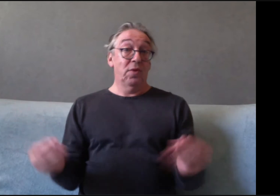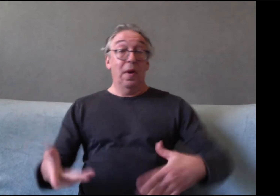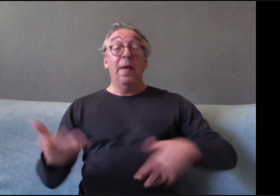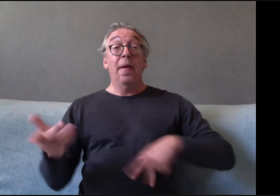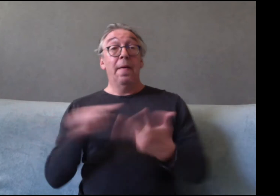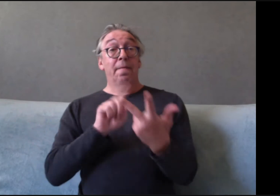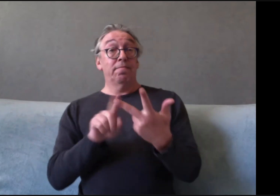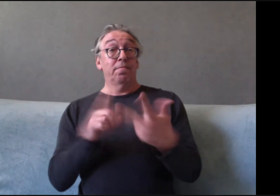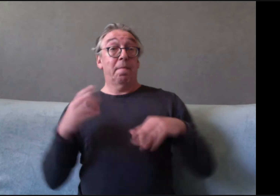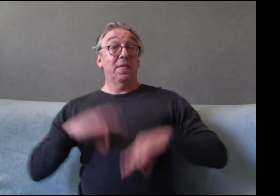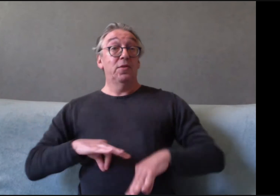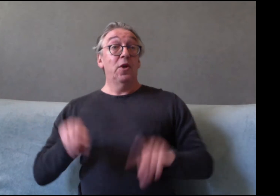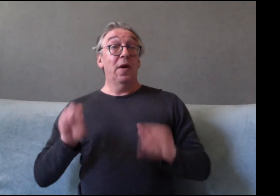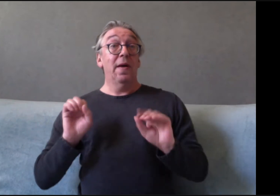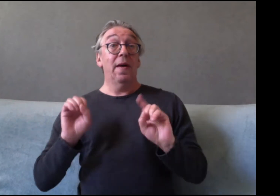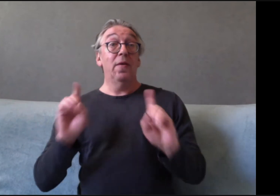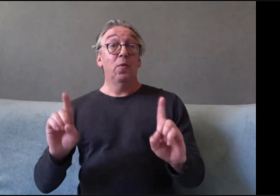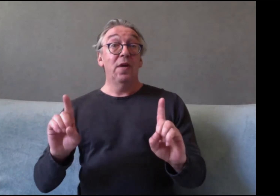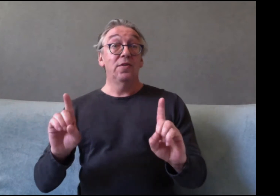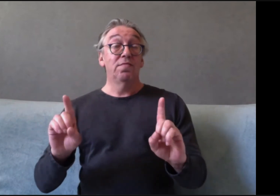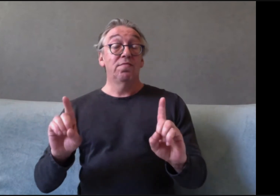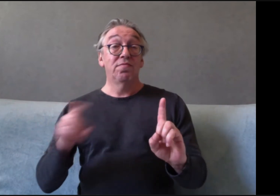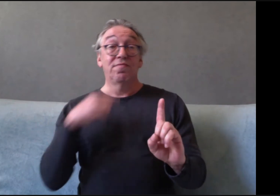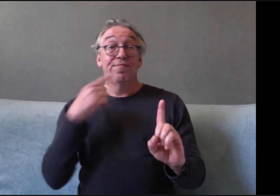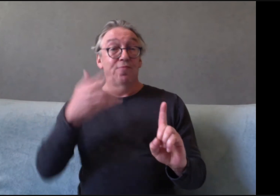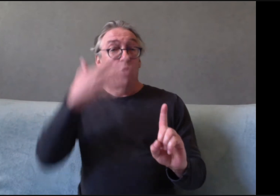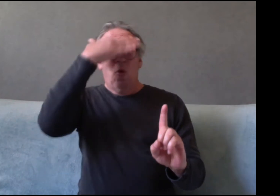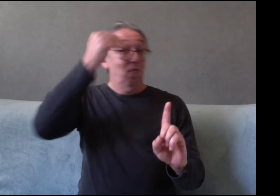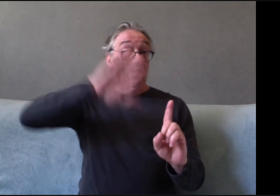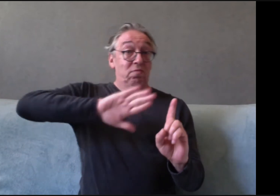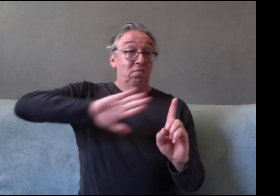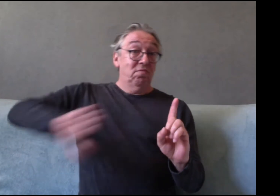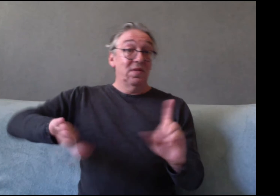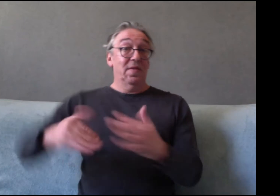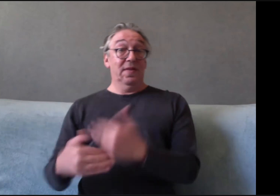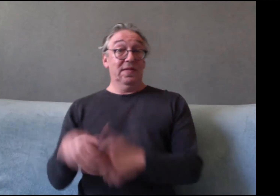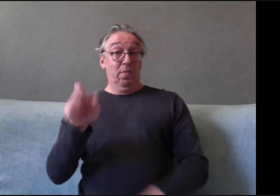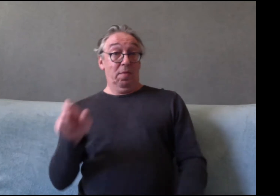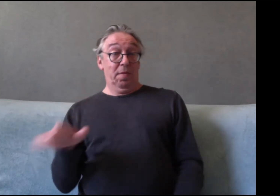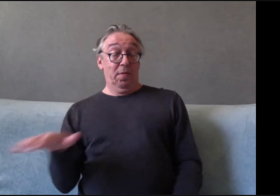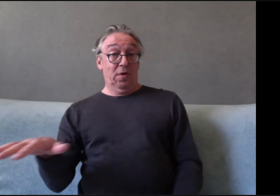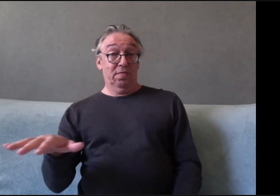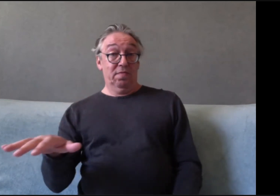and the region which always claims its autonomy has failed